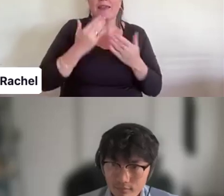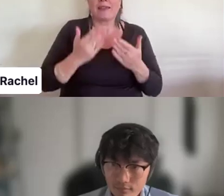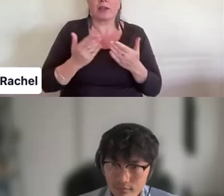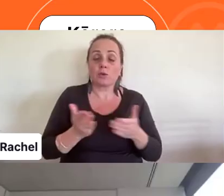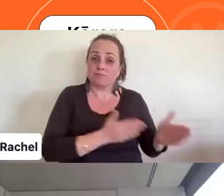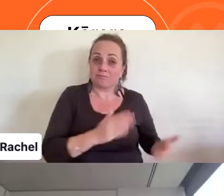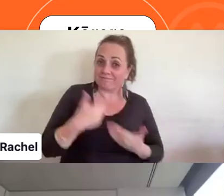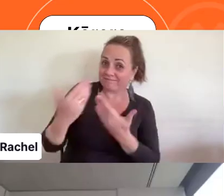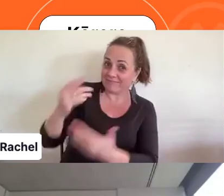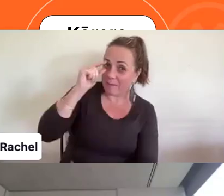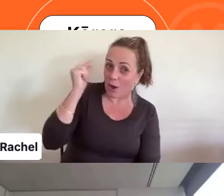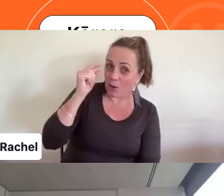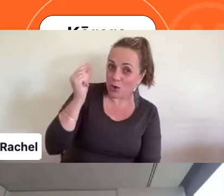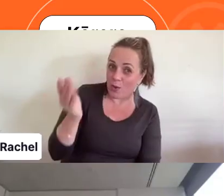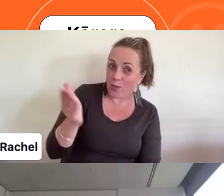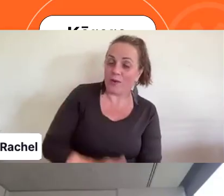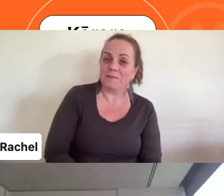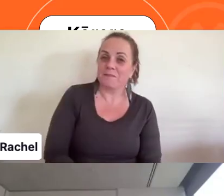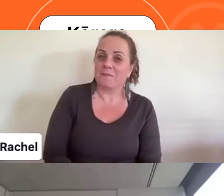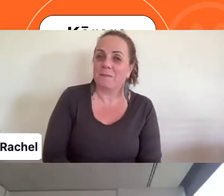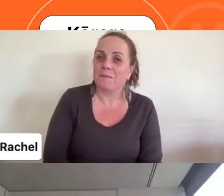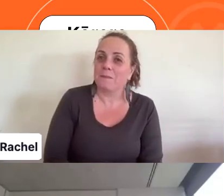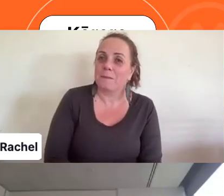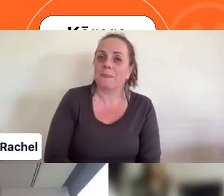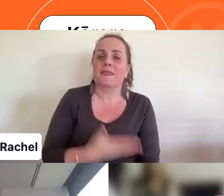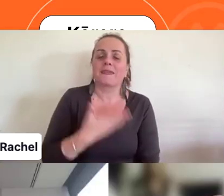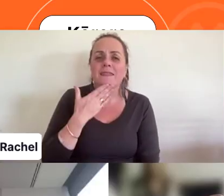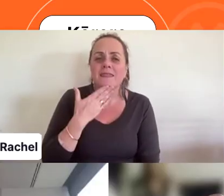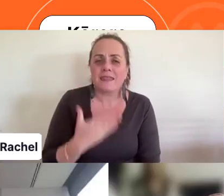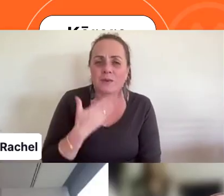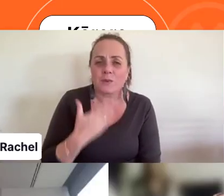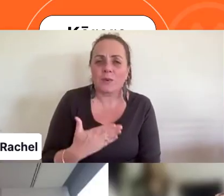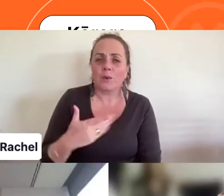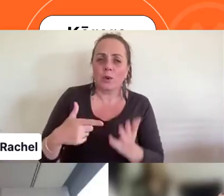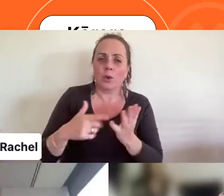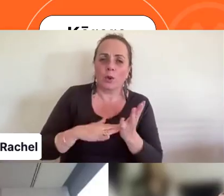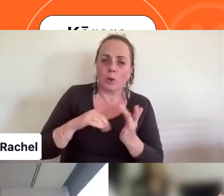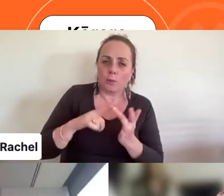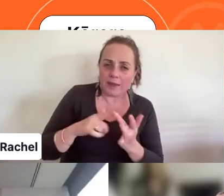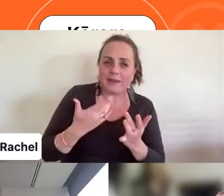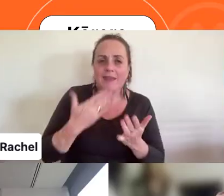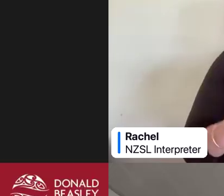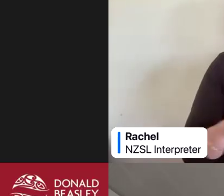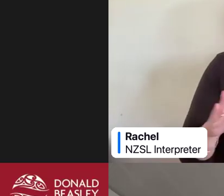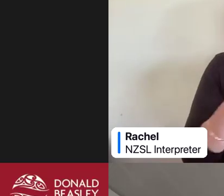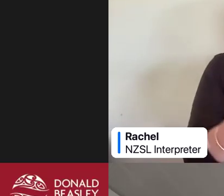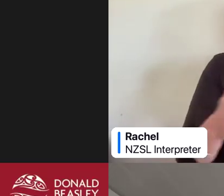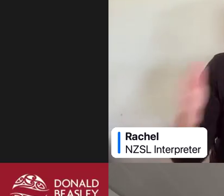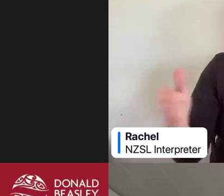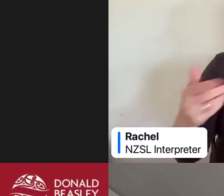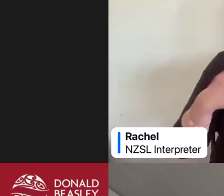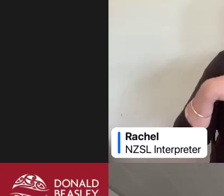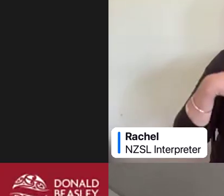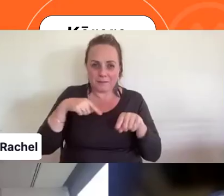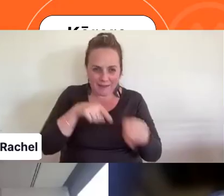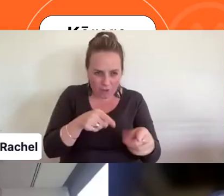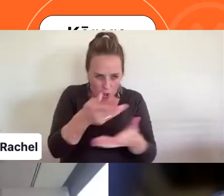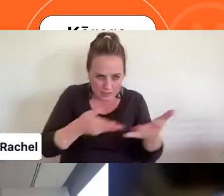Mojo. Thank you so much, Umi, and the panel. I have been following the discussion very closely.